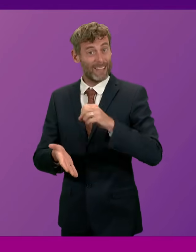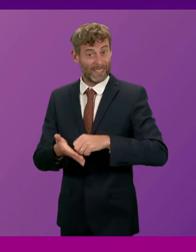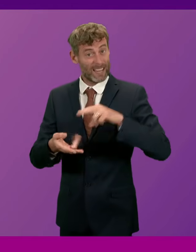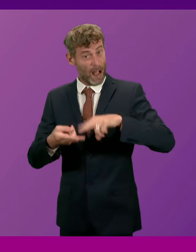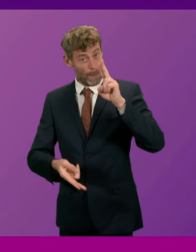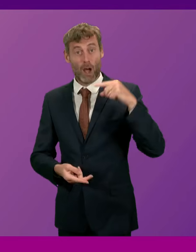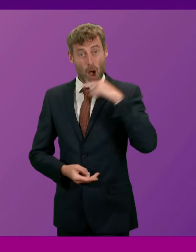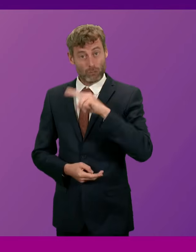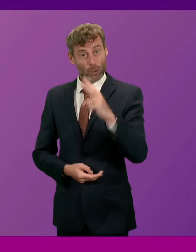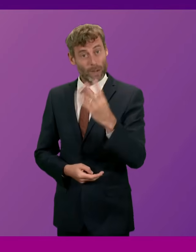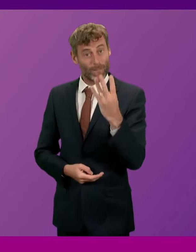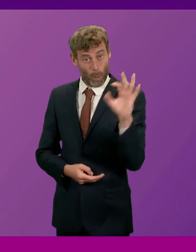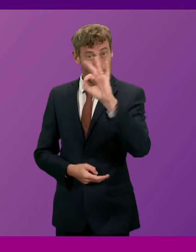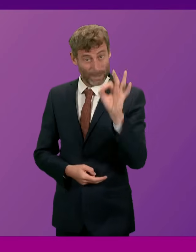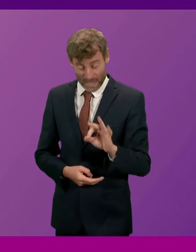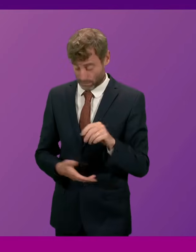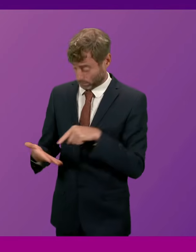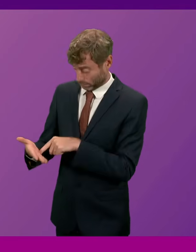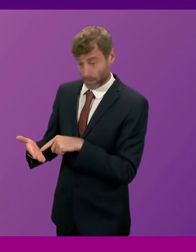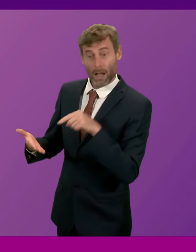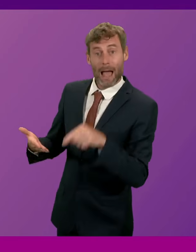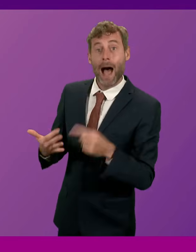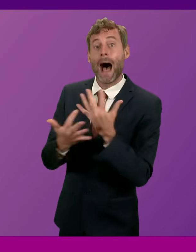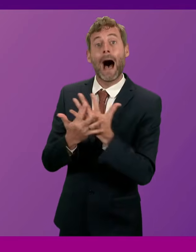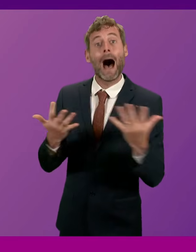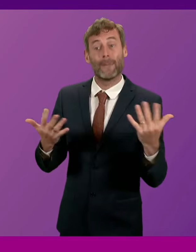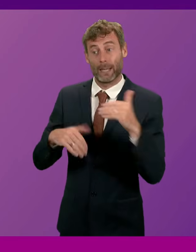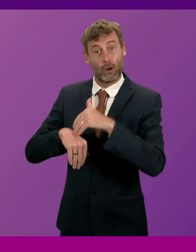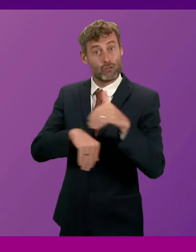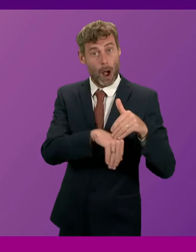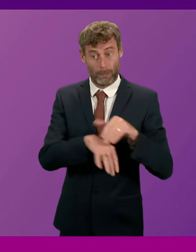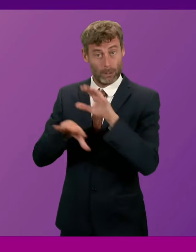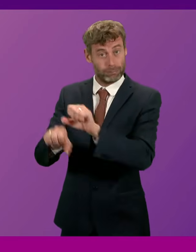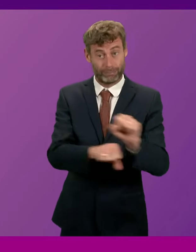rates show that less than half of all shoplifting crimes are even solved.